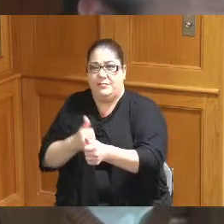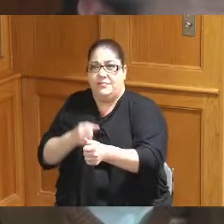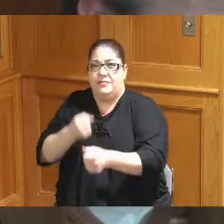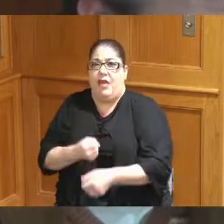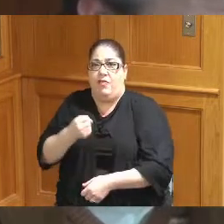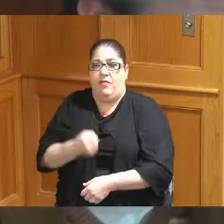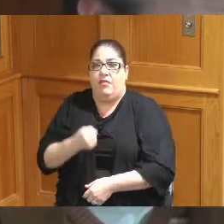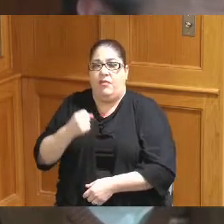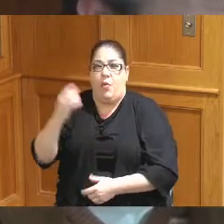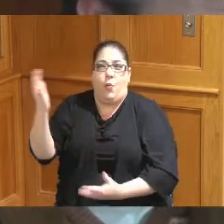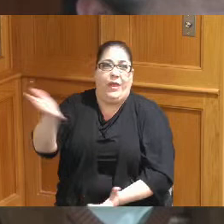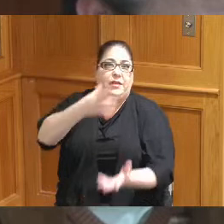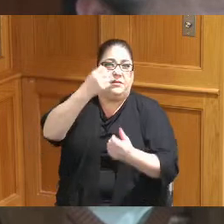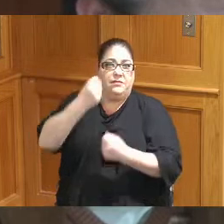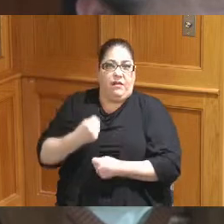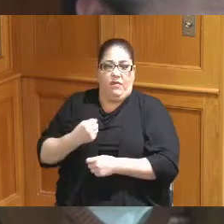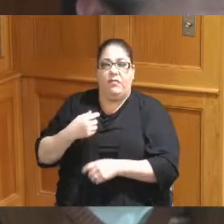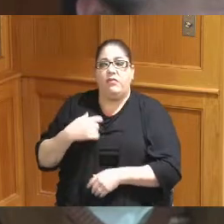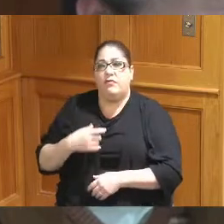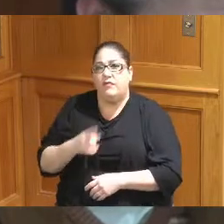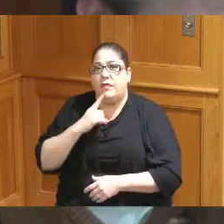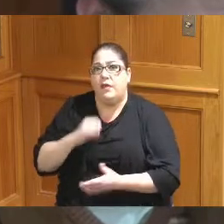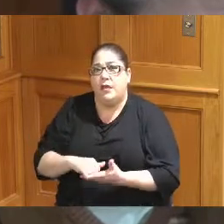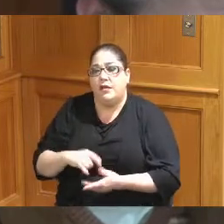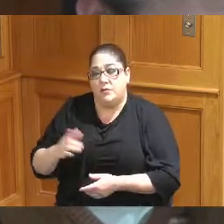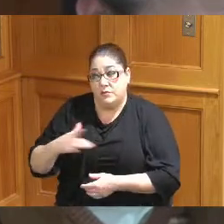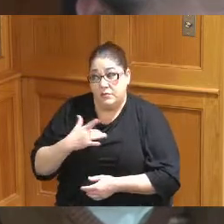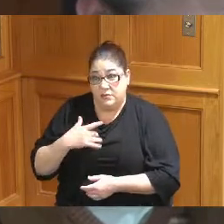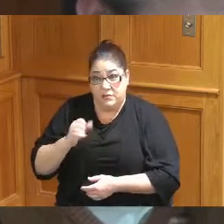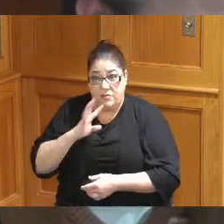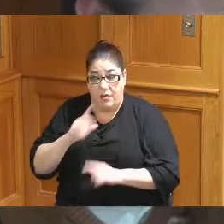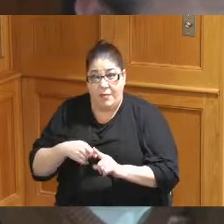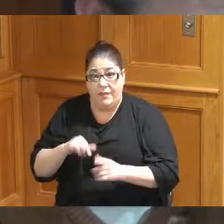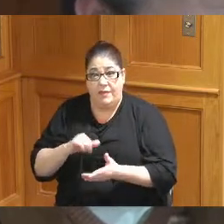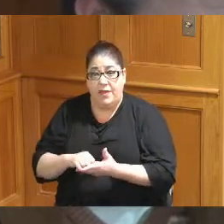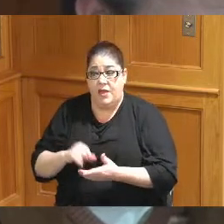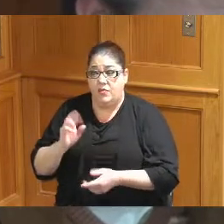some issues so I don't know who is if anybody is able to speak to that issue or that concern